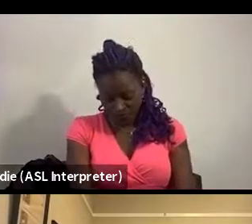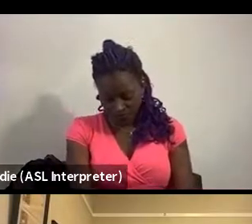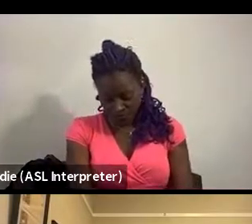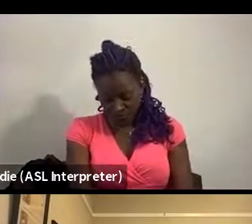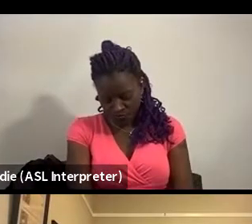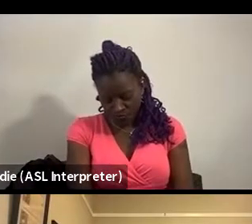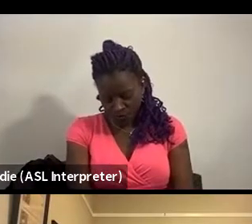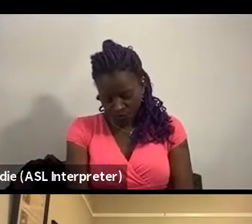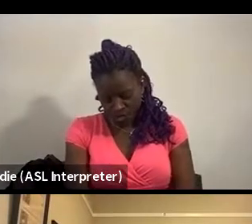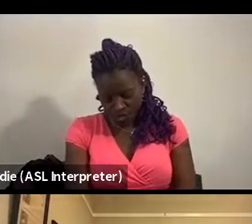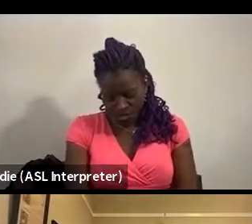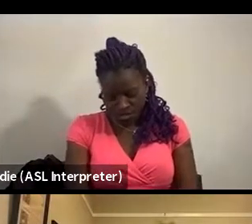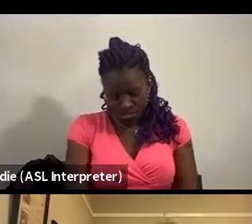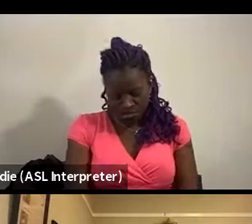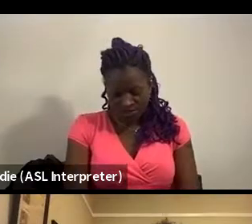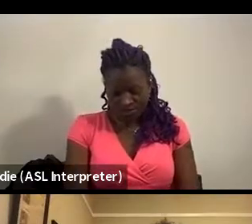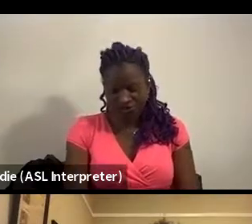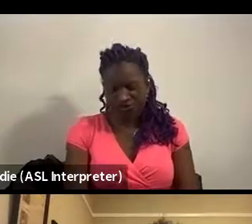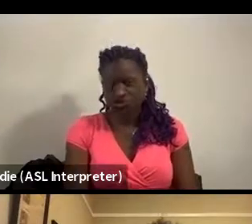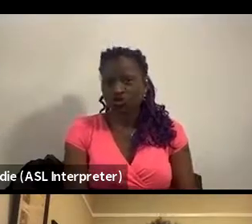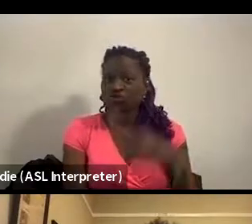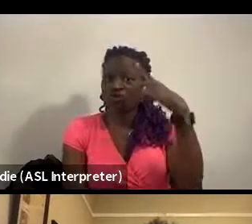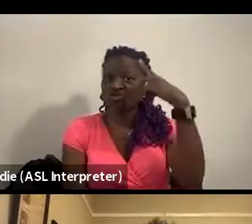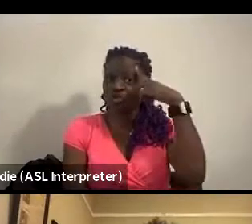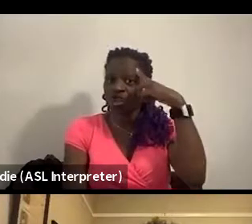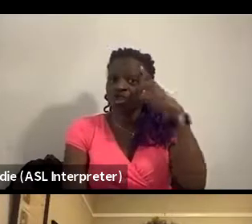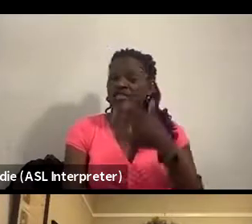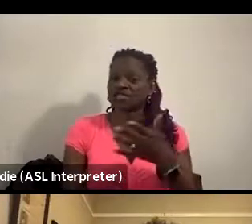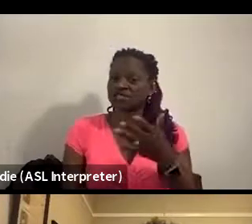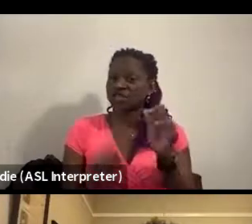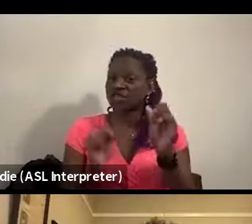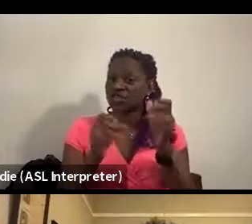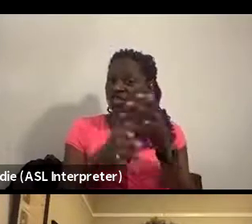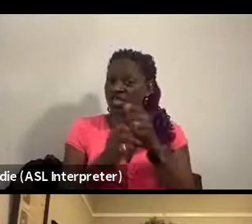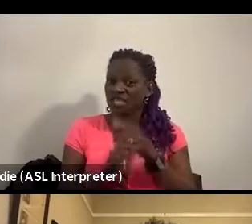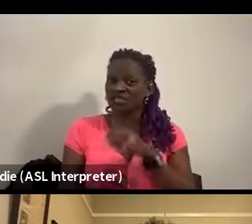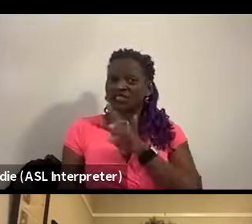So the thinking is, if we can get 75, 80 percent of the people in the community